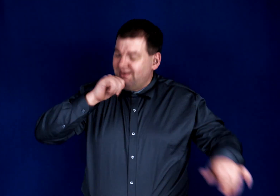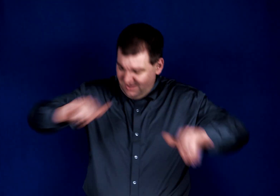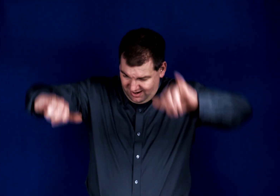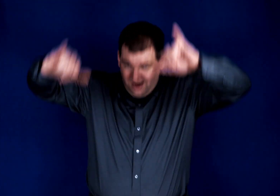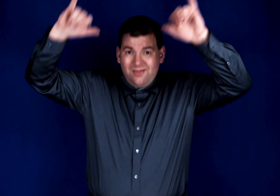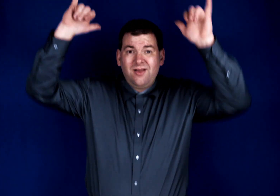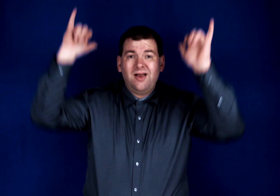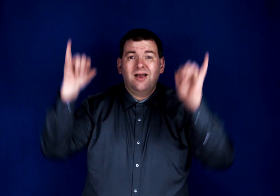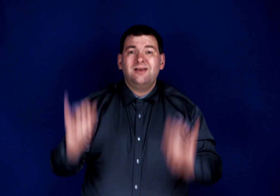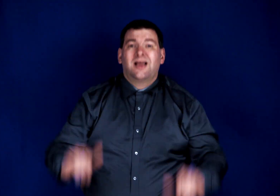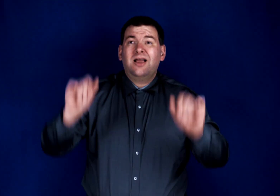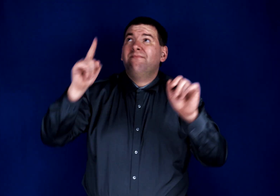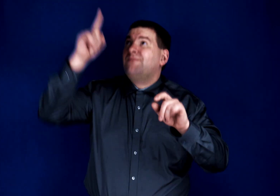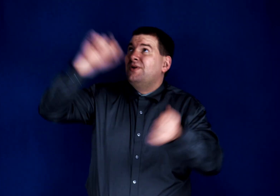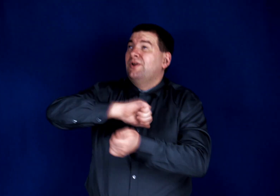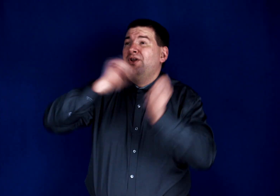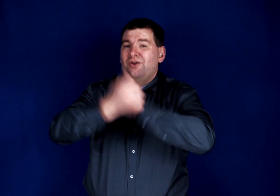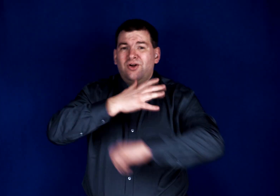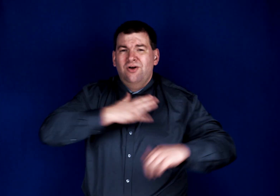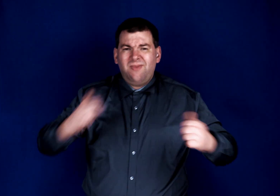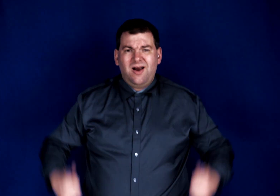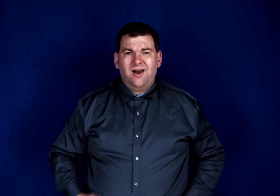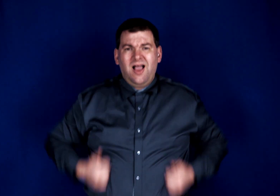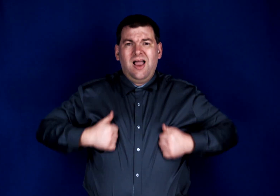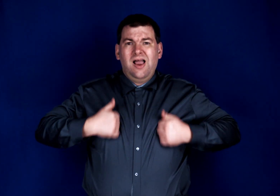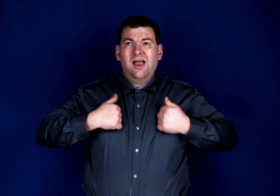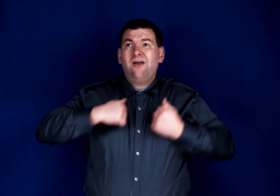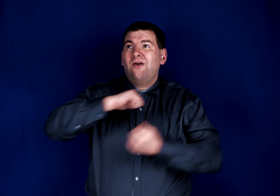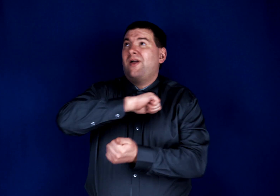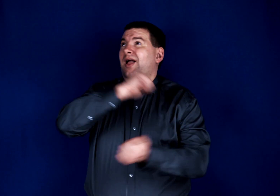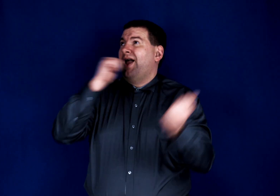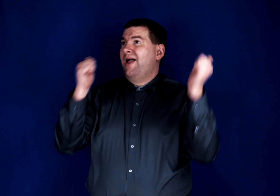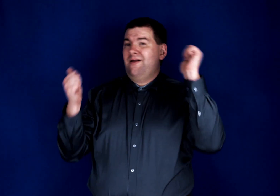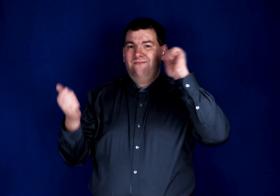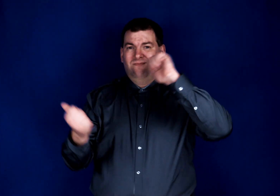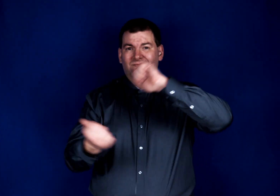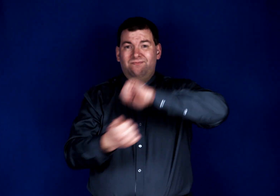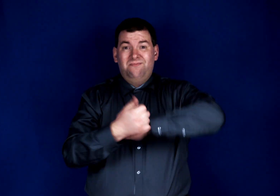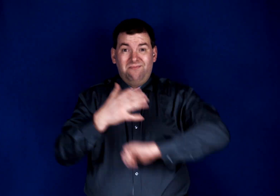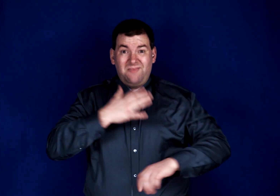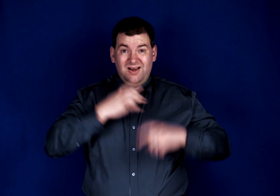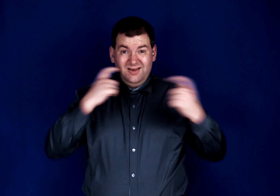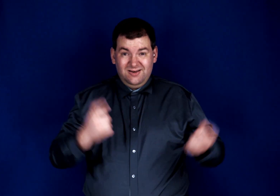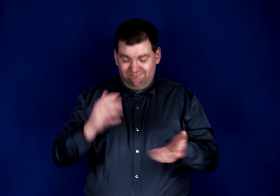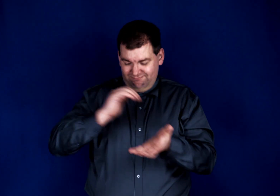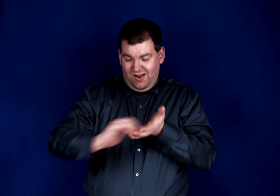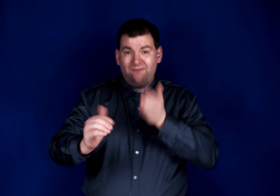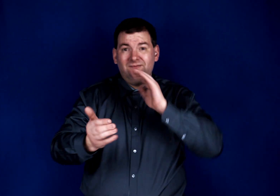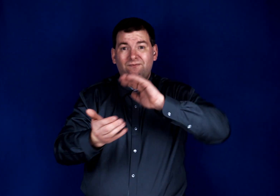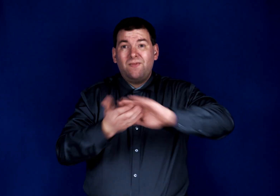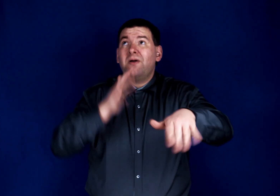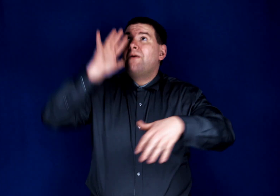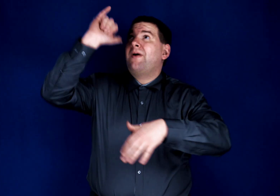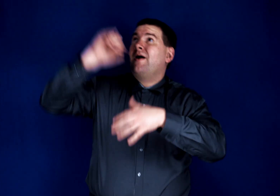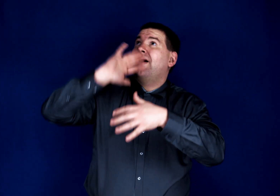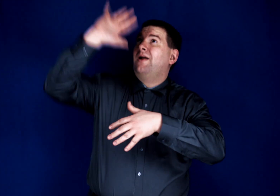Not the same since He turned my life around. My sins have been covered